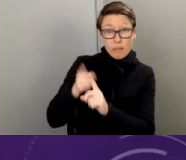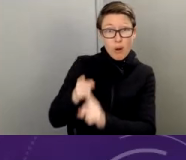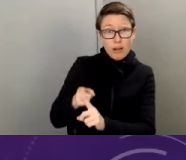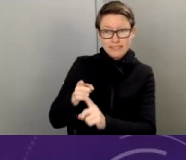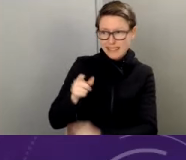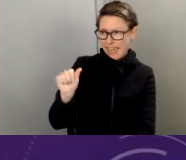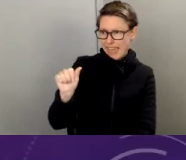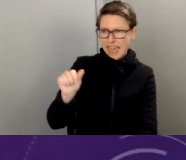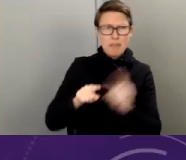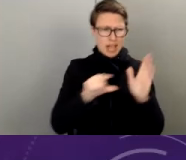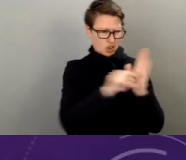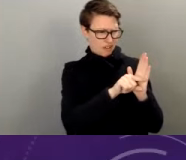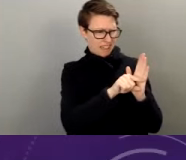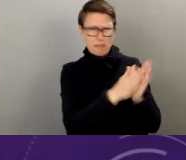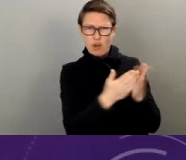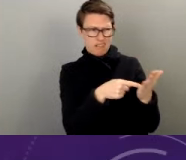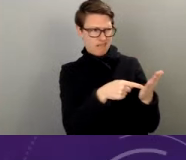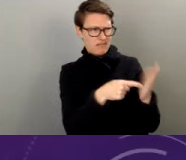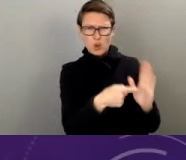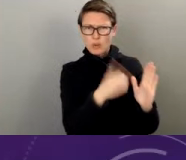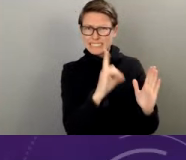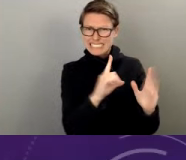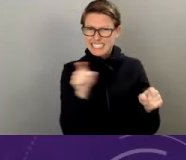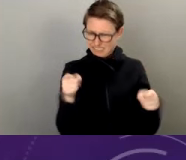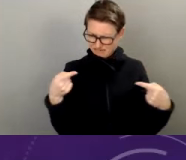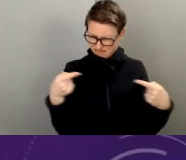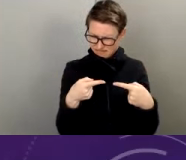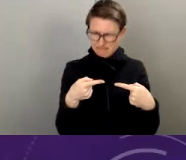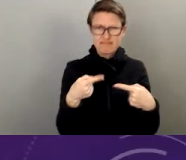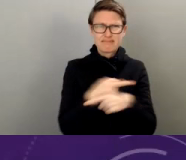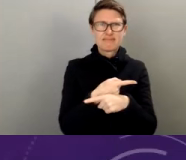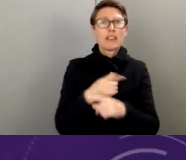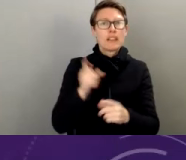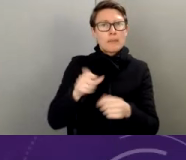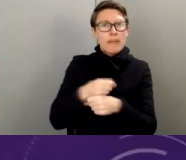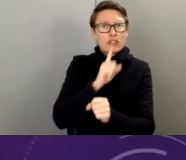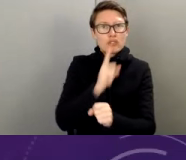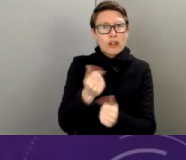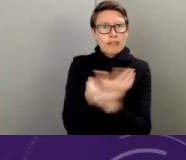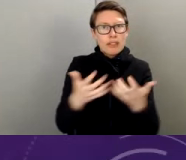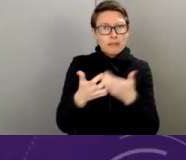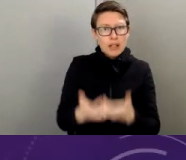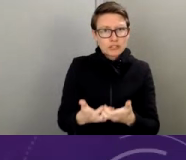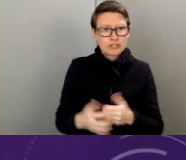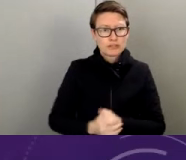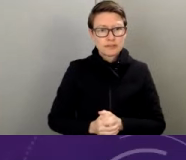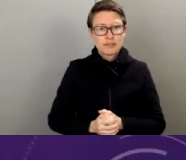so so we need to just make sure that everything is matching also missing or incorrect student I.D. numbers.